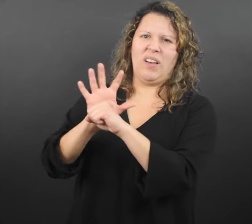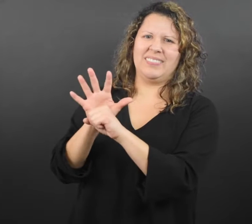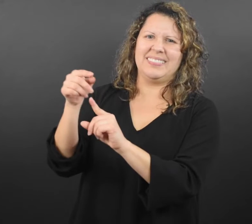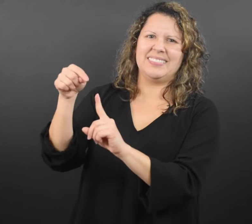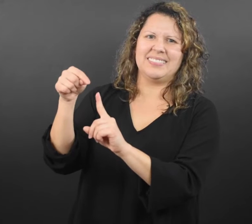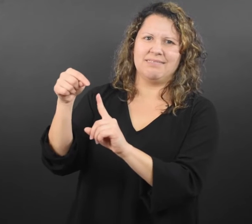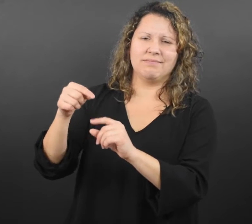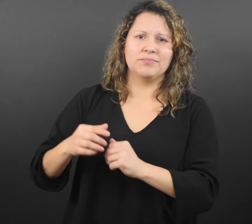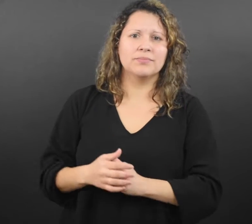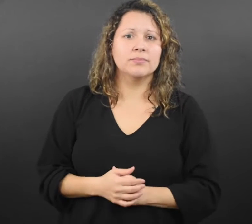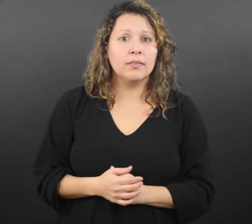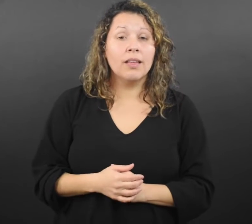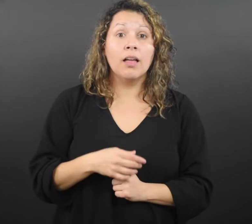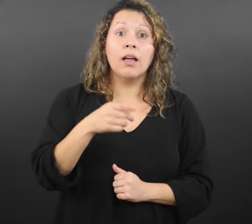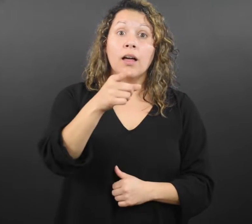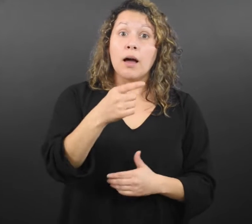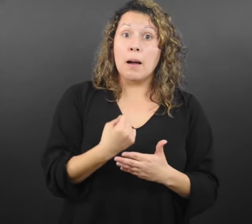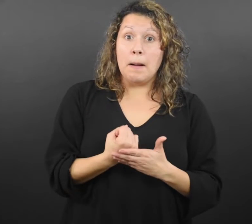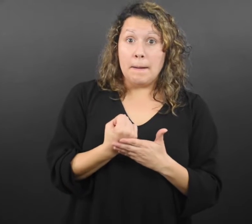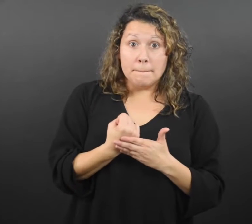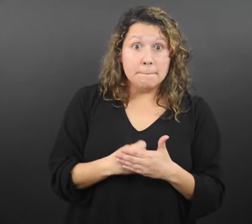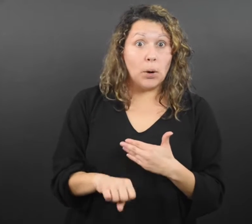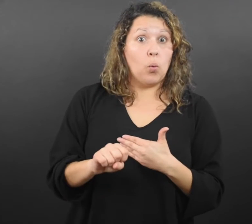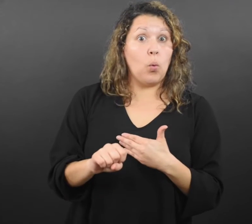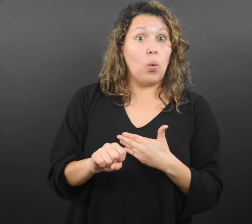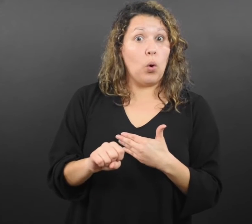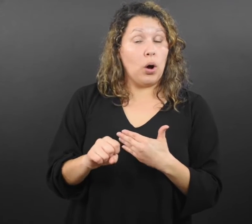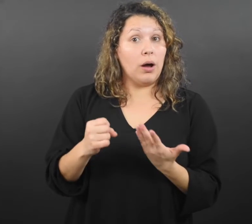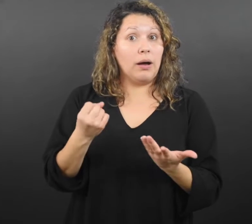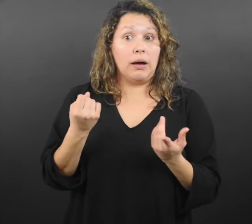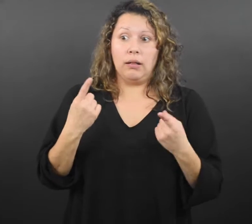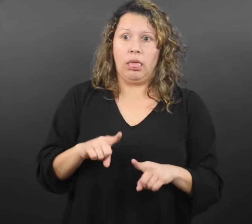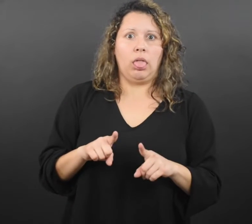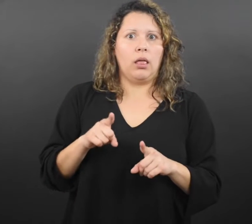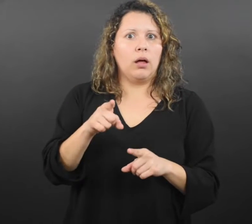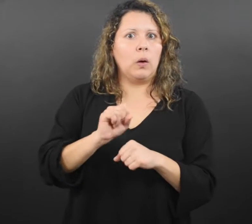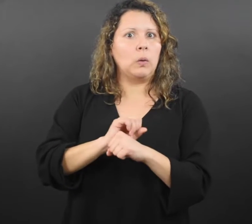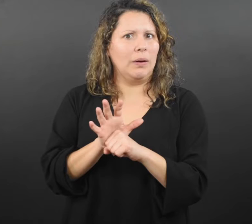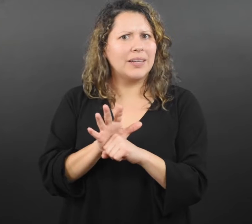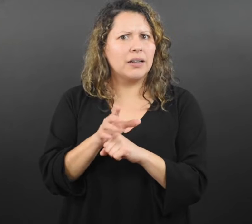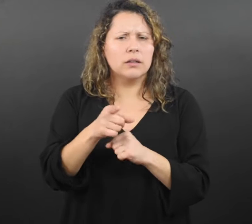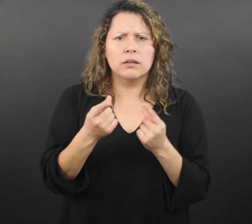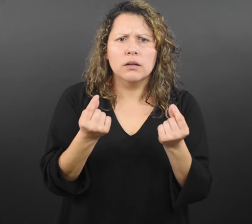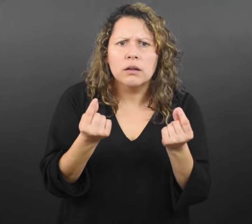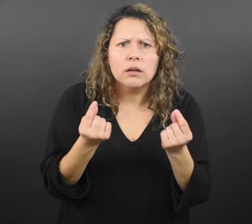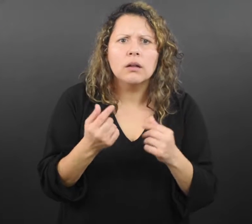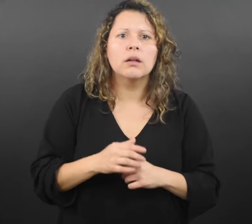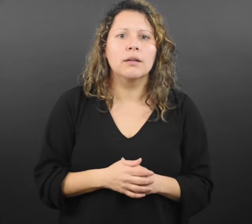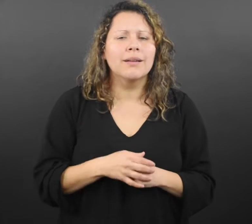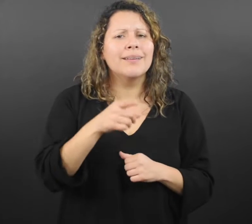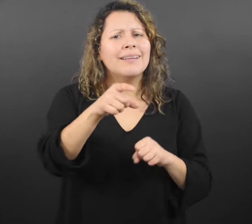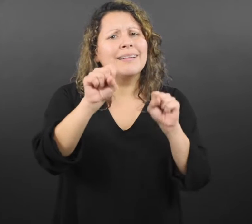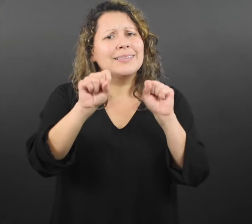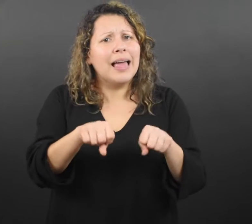If you are breastfeeding now and are thinking of stopping, you may want to keep breastfeeding during the COVID-19 pandemic.